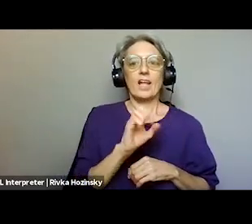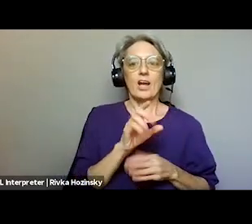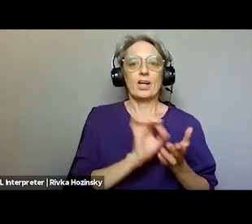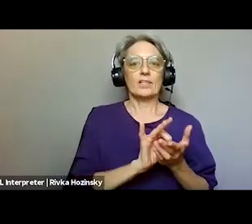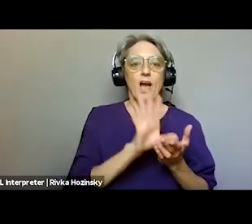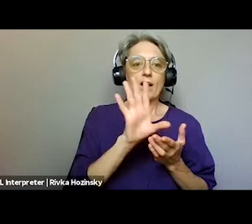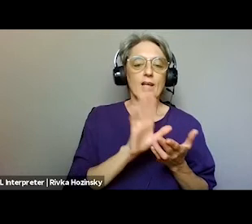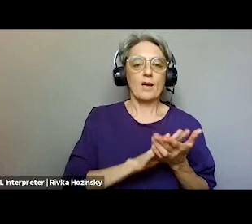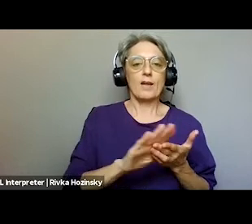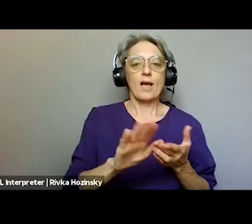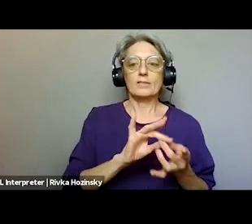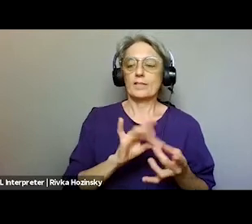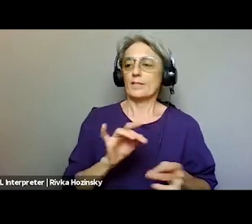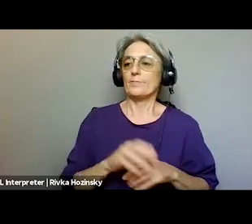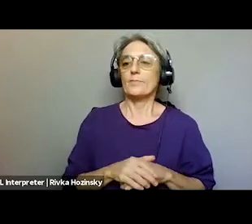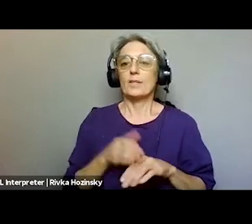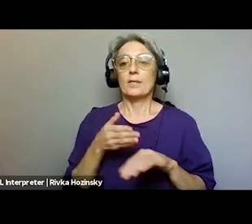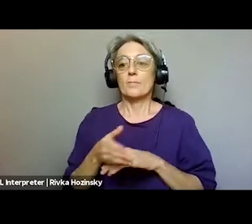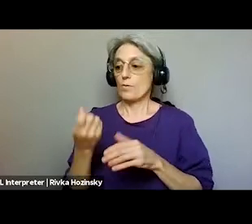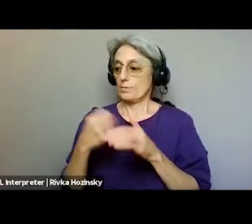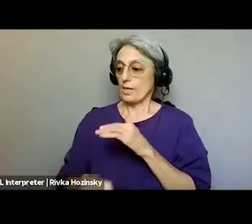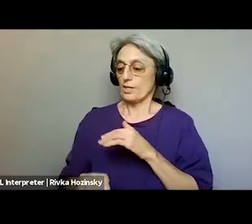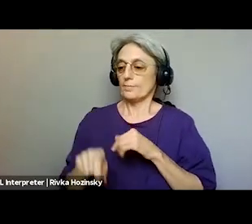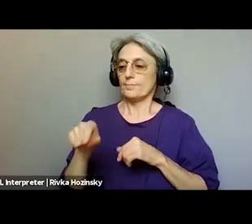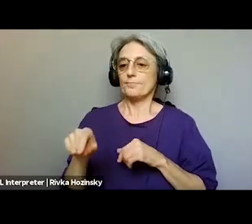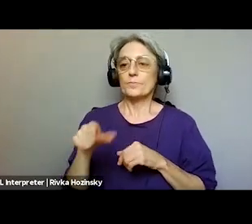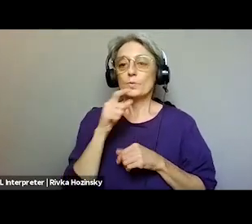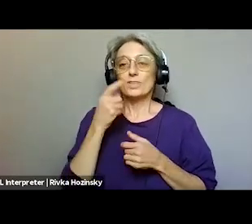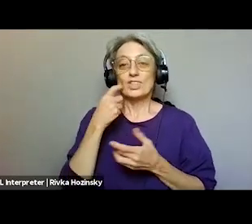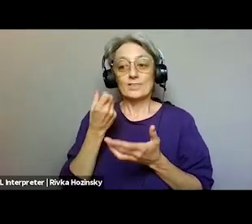In the postpartum period, individuals who have just given birth typically only receive